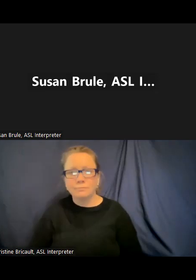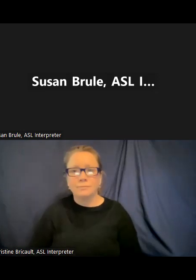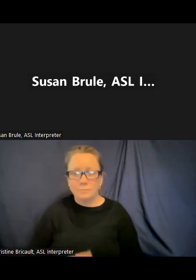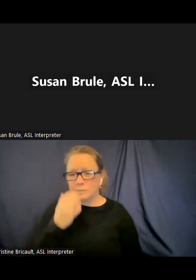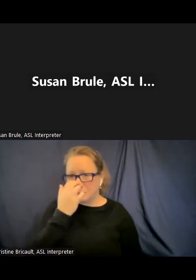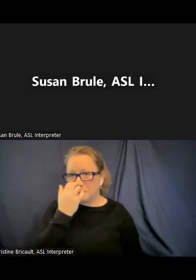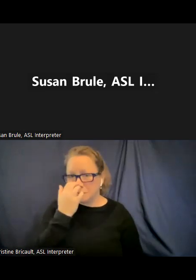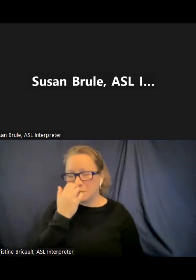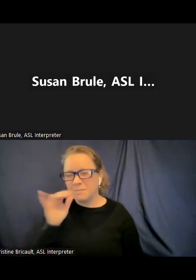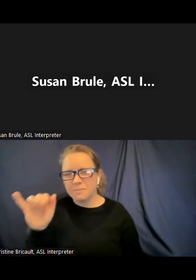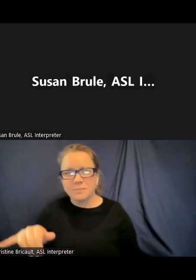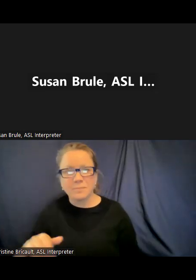So try to think of it like that.